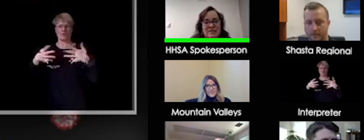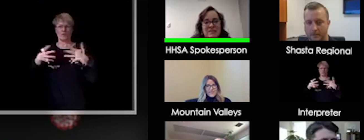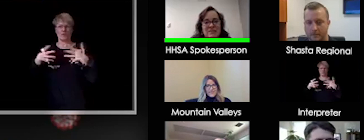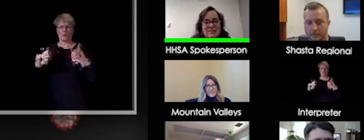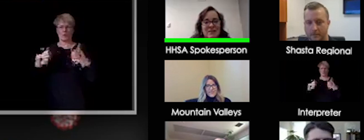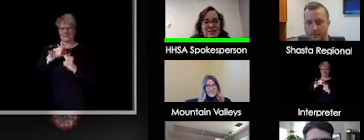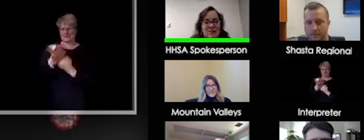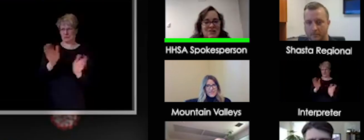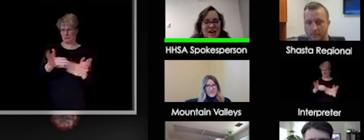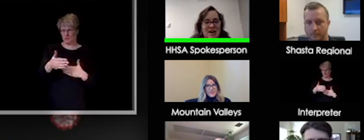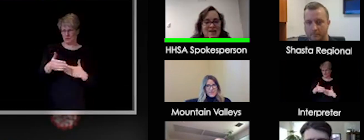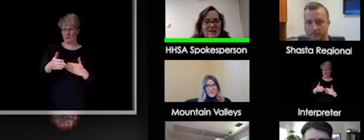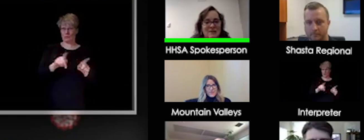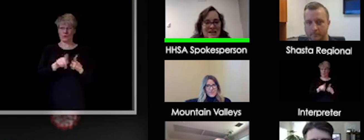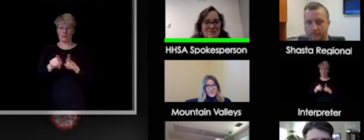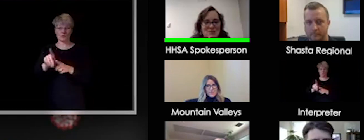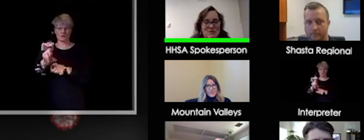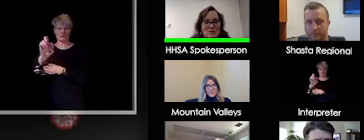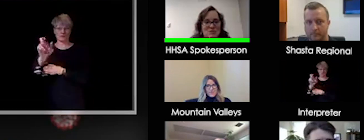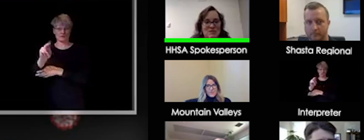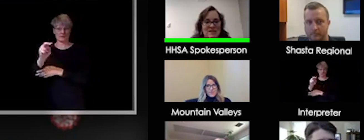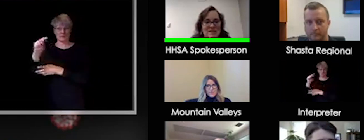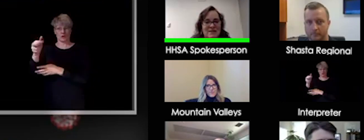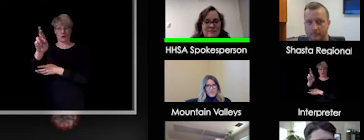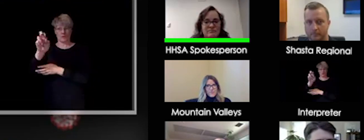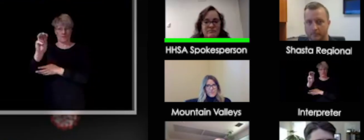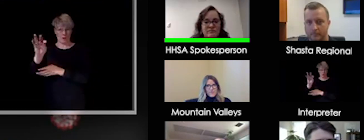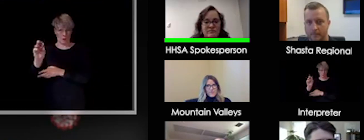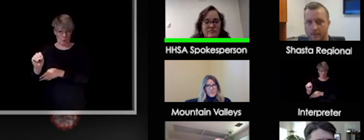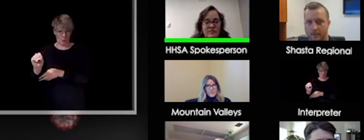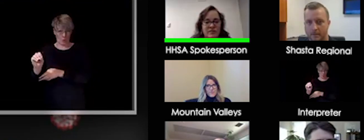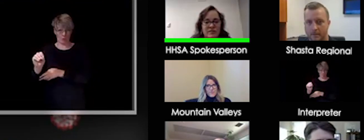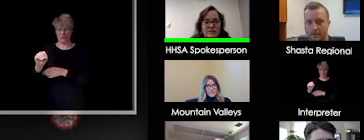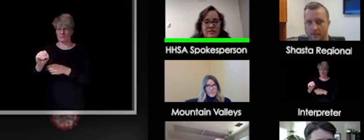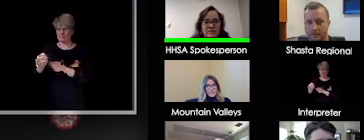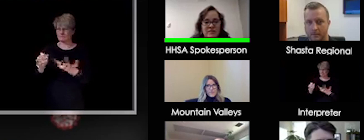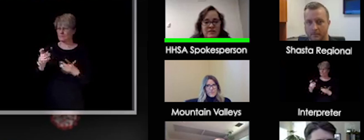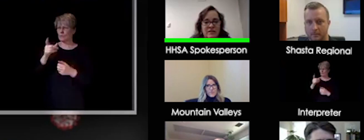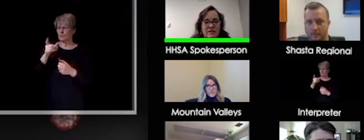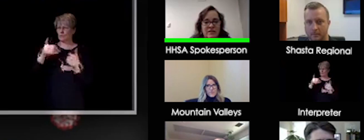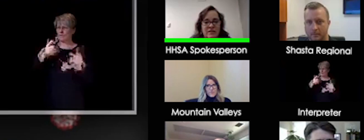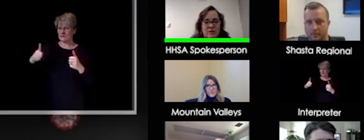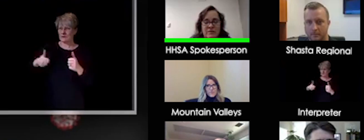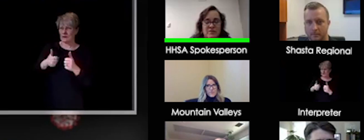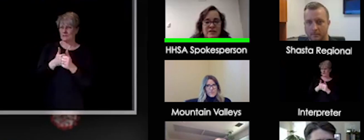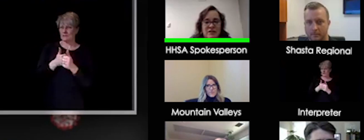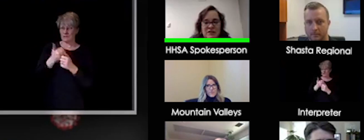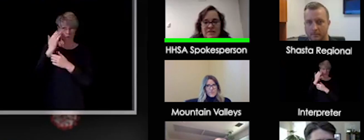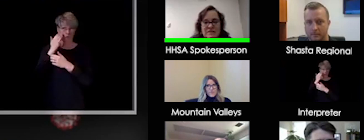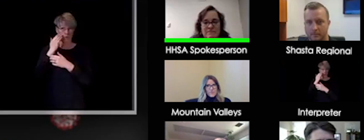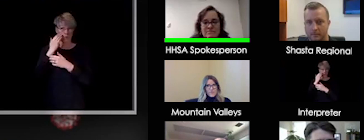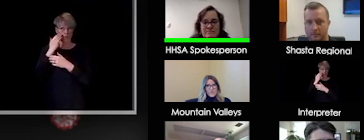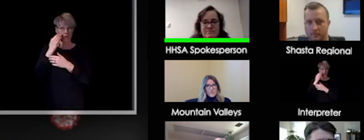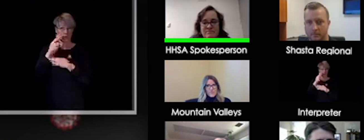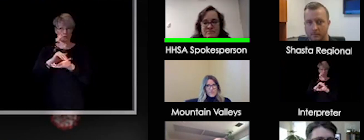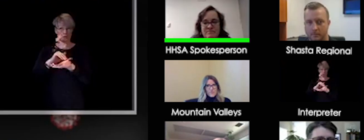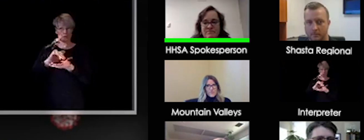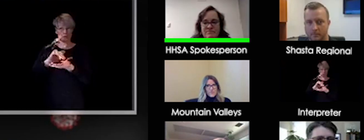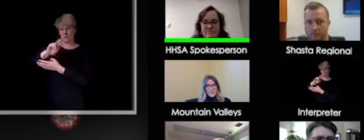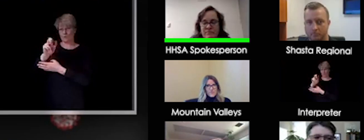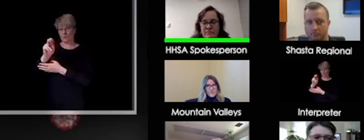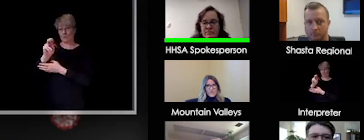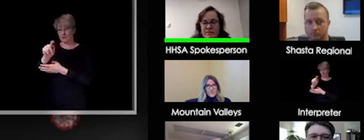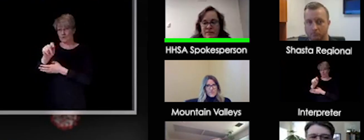anybody besides Karen have an update before we open to media questions?